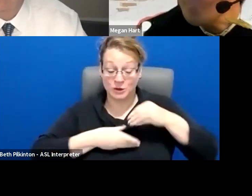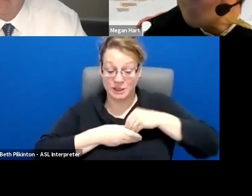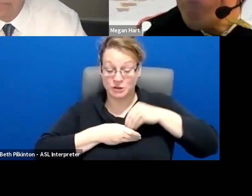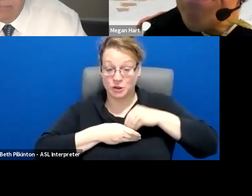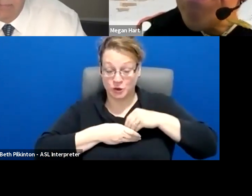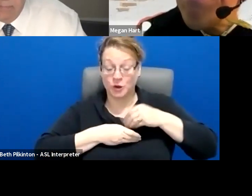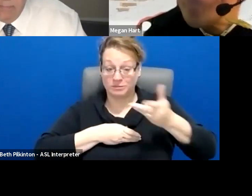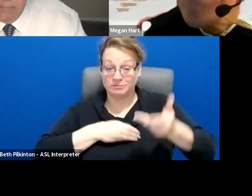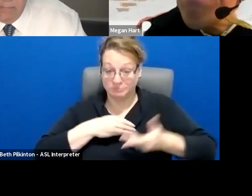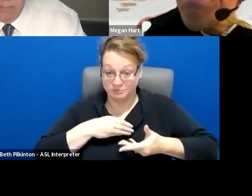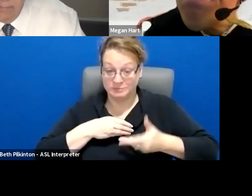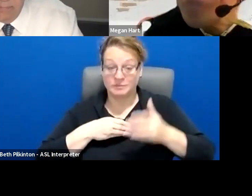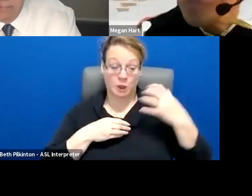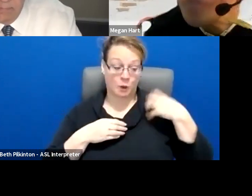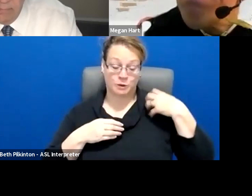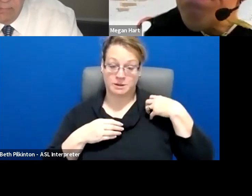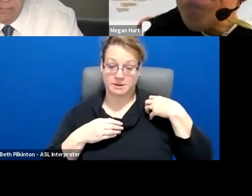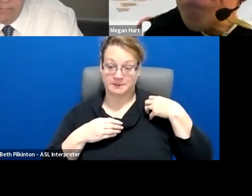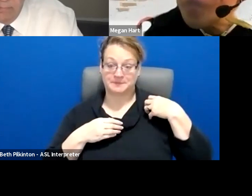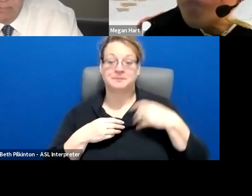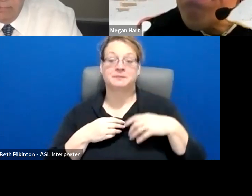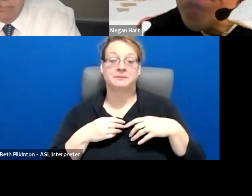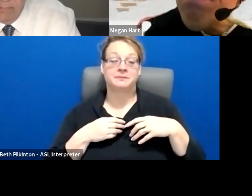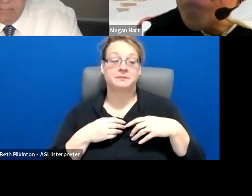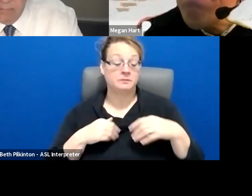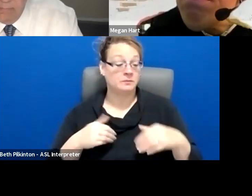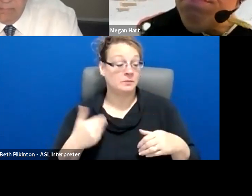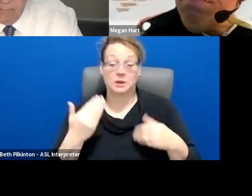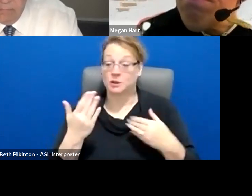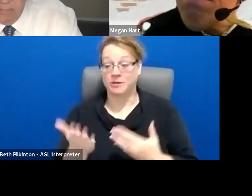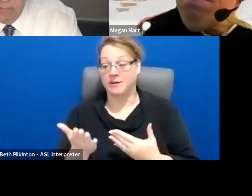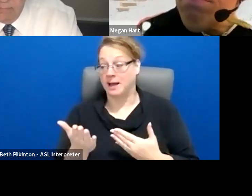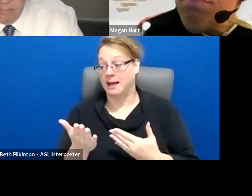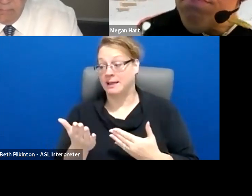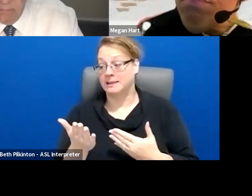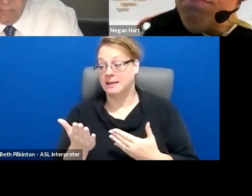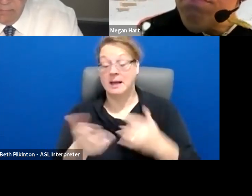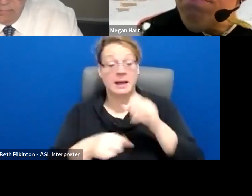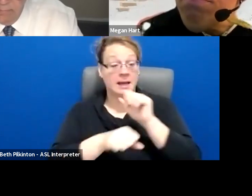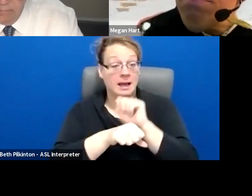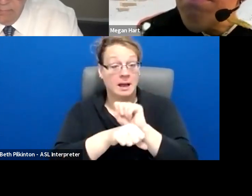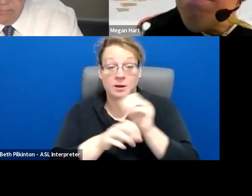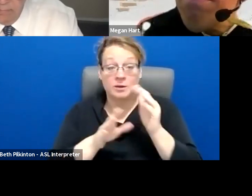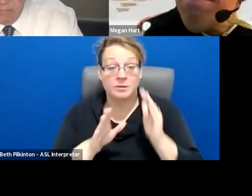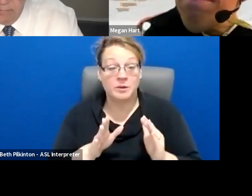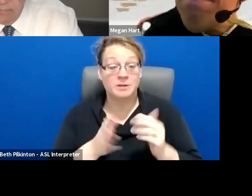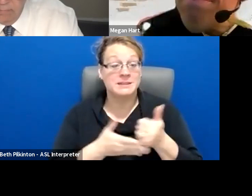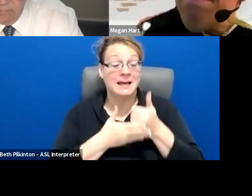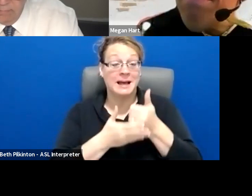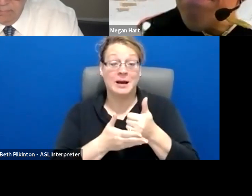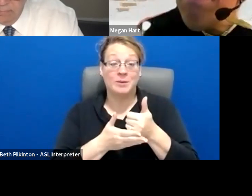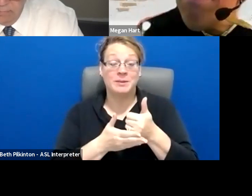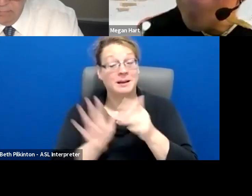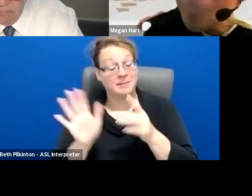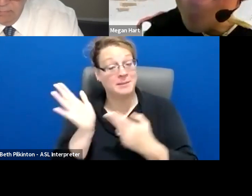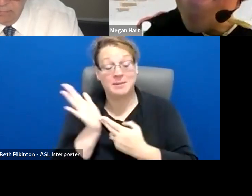When we started our journey, we found that the external job coaching provided by vocational rehab in different states was helpful.